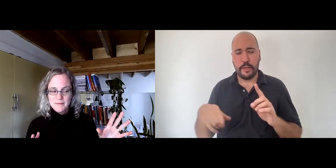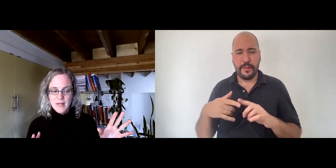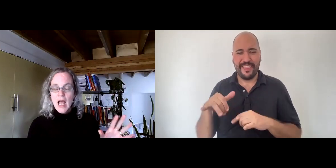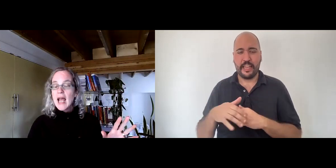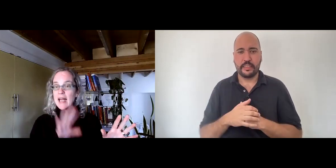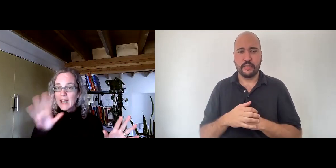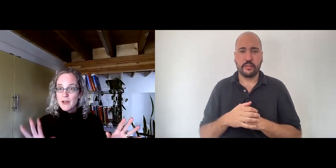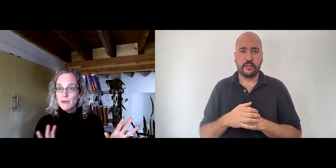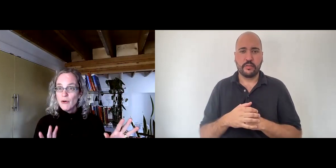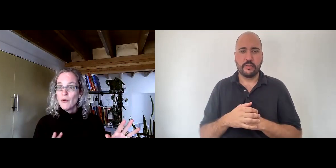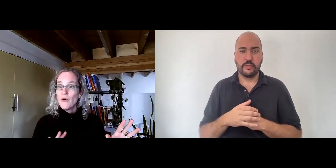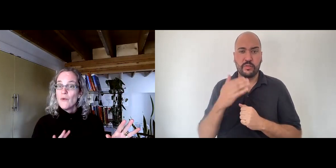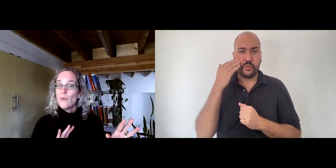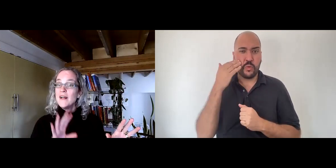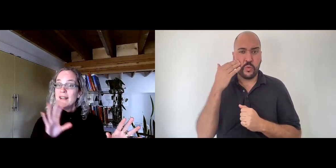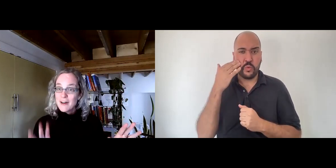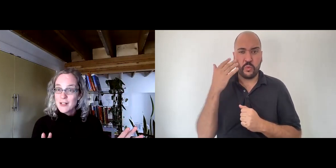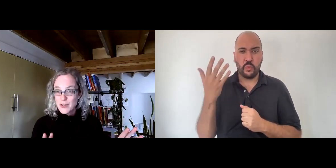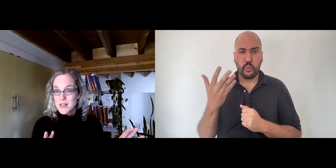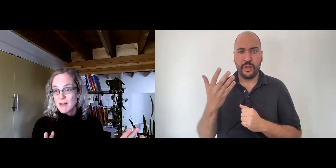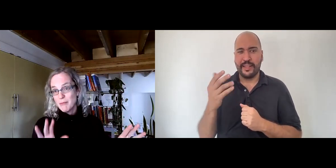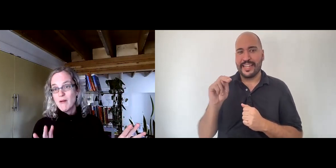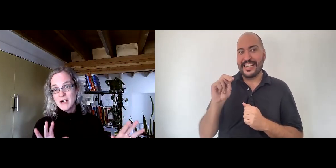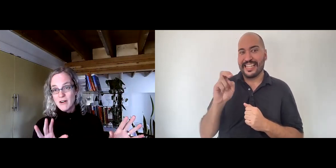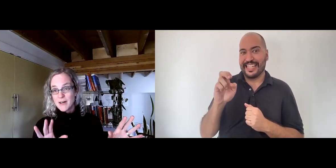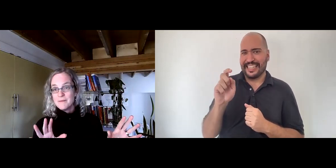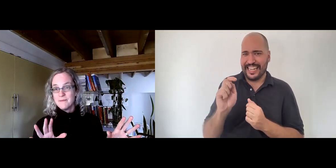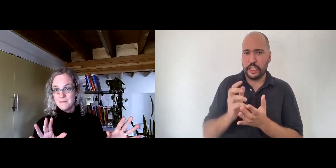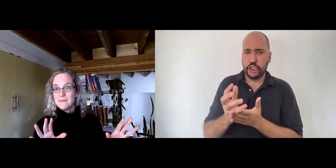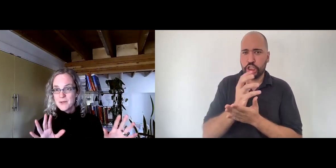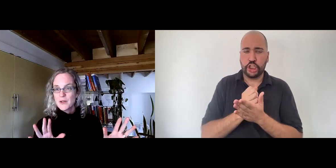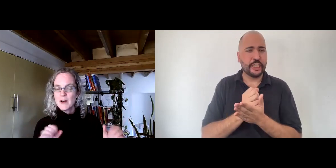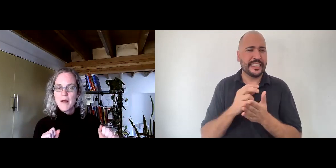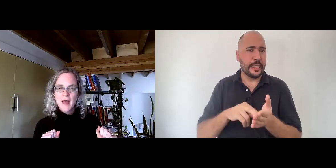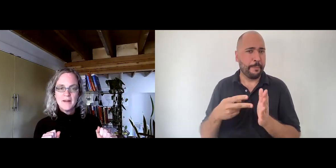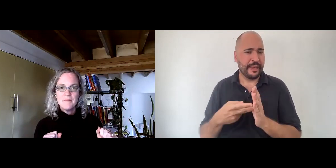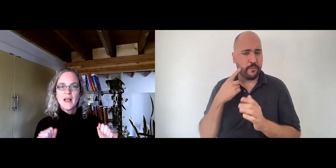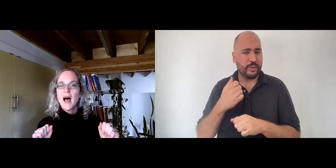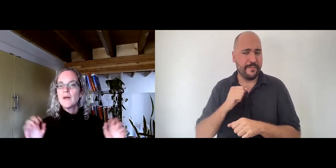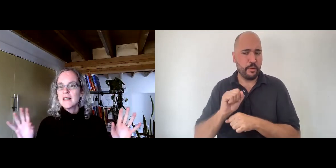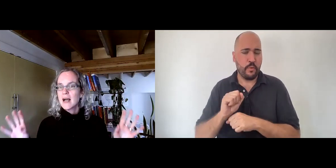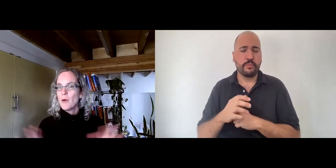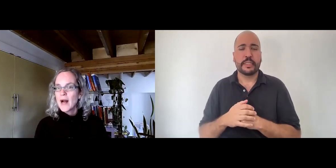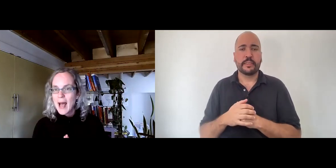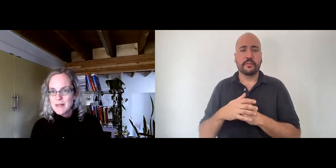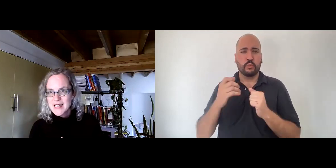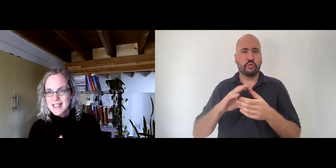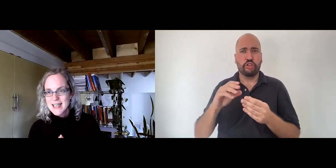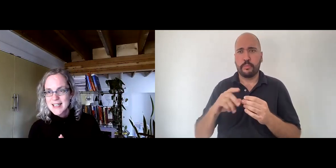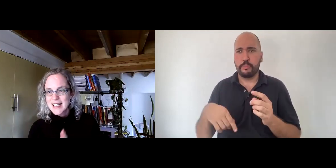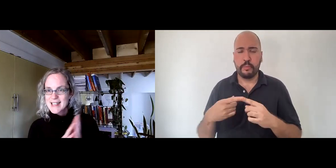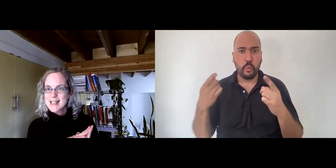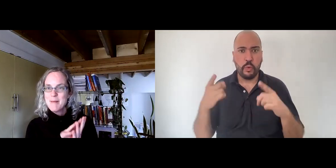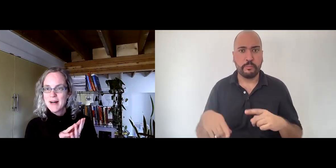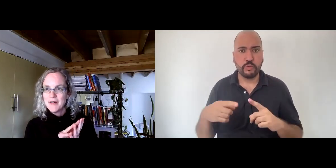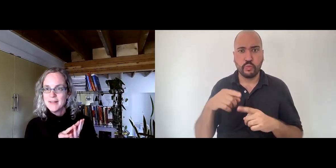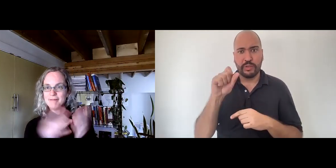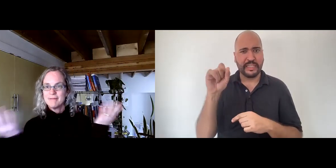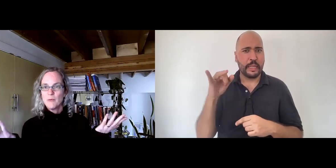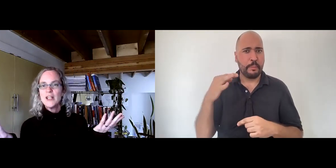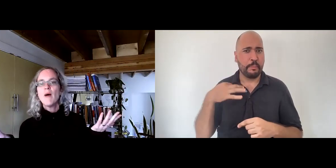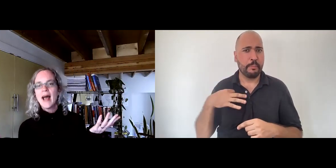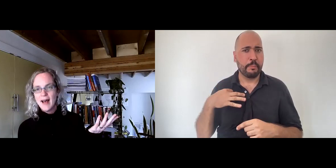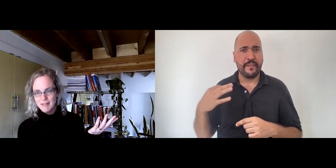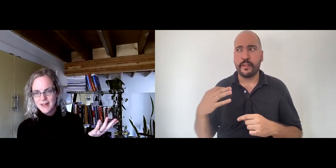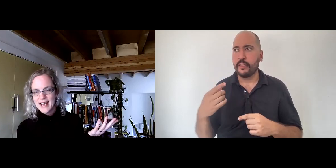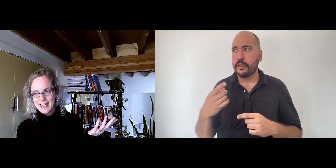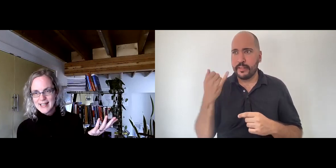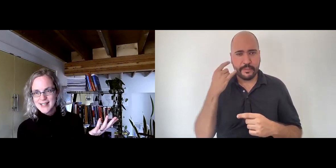And now that you know what net earnings from self-employment are clear about that, I wanna talk about what happens to the SSI benefit when you have NESE.